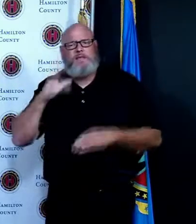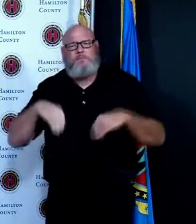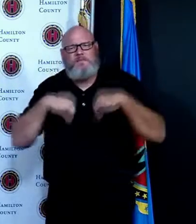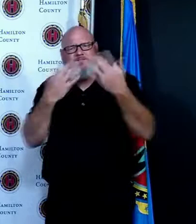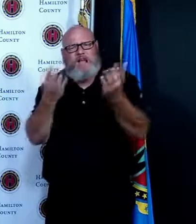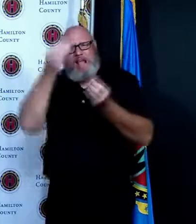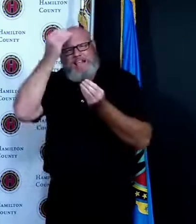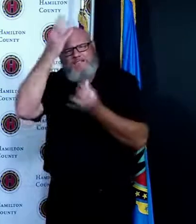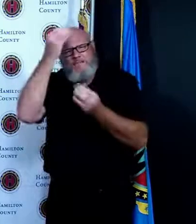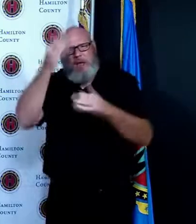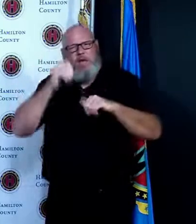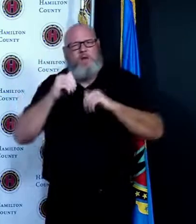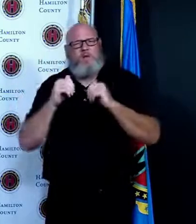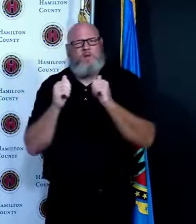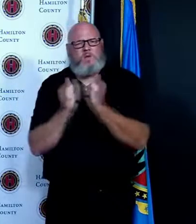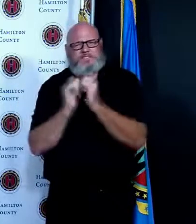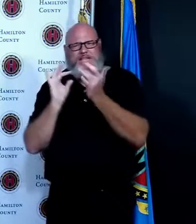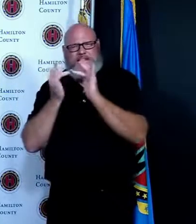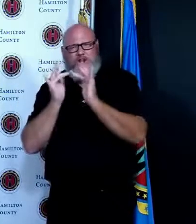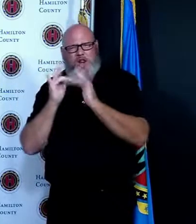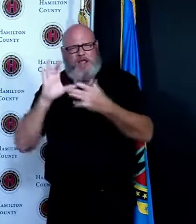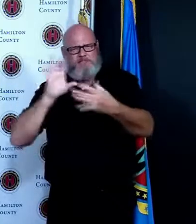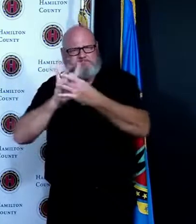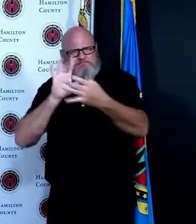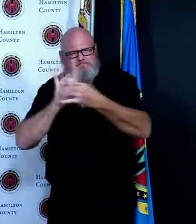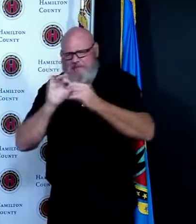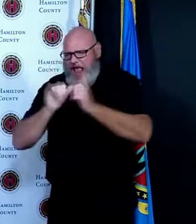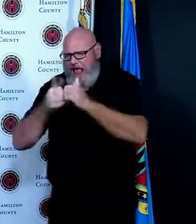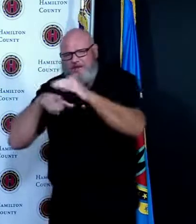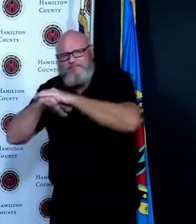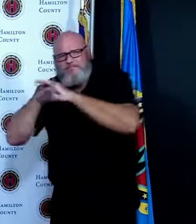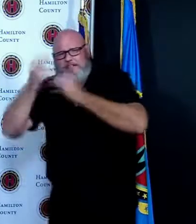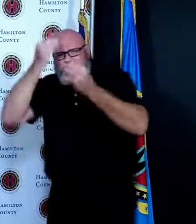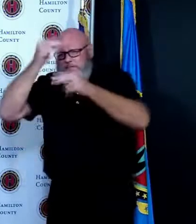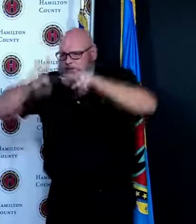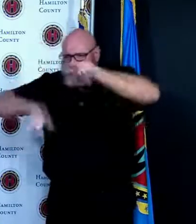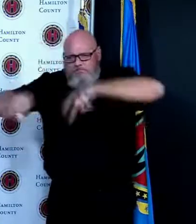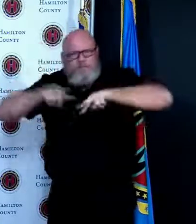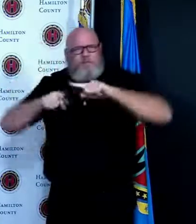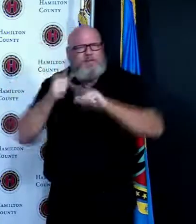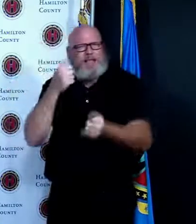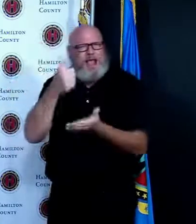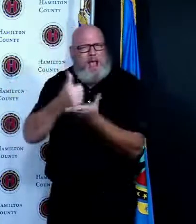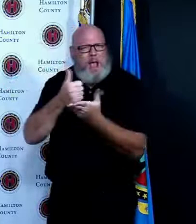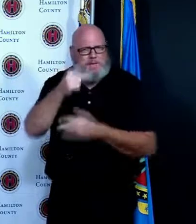arts funding and more before I hand it over to Greg I've just got a couple of quick update items